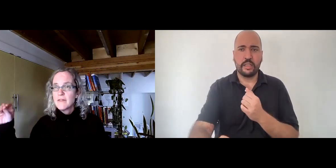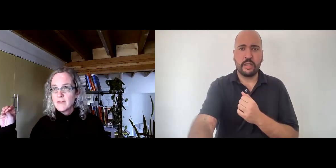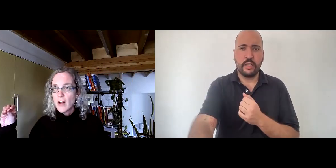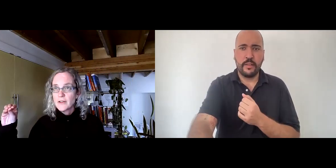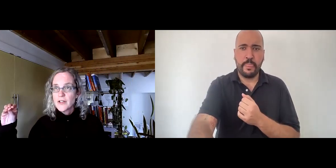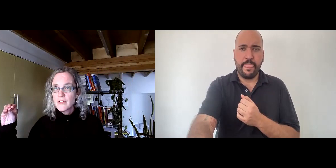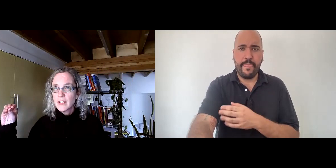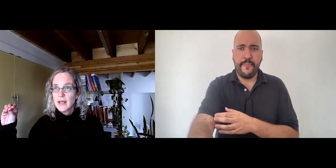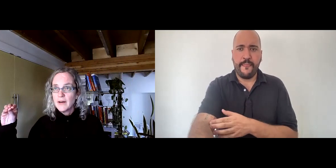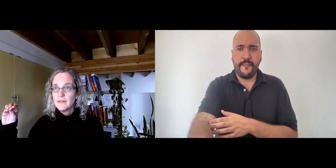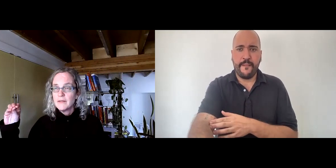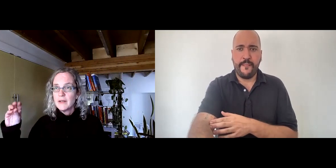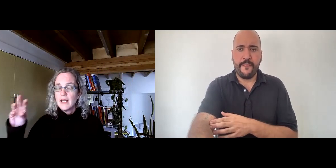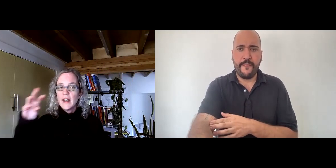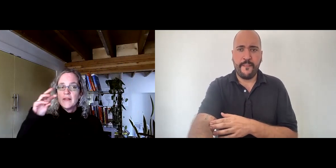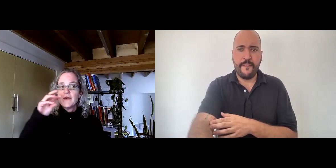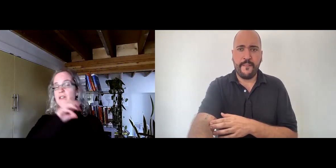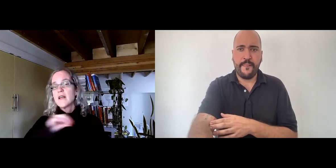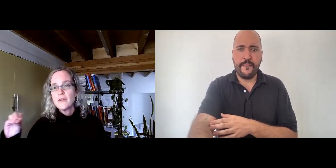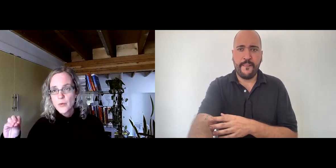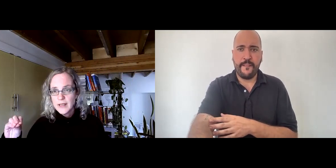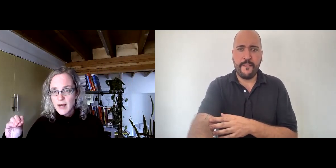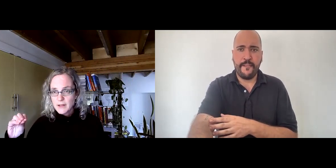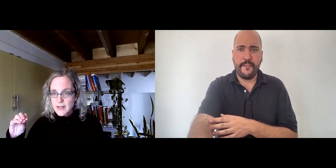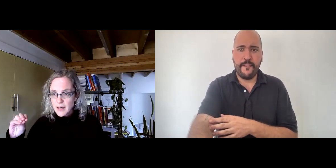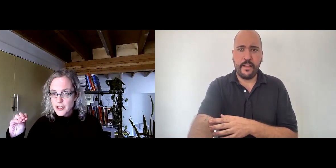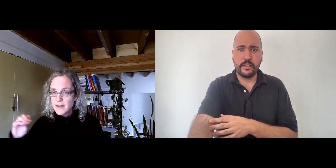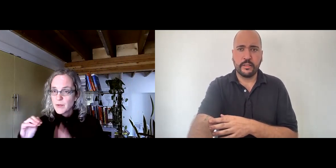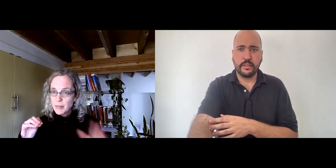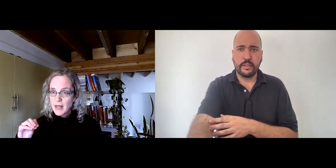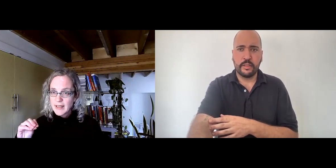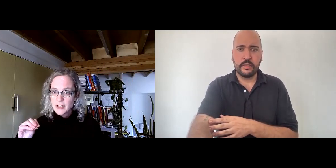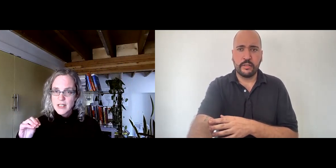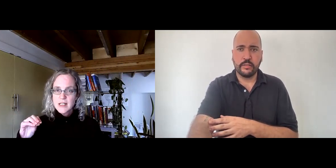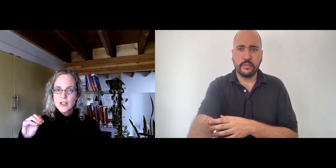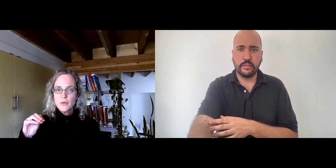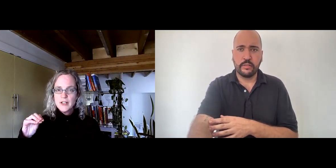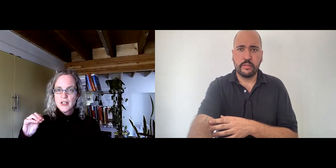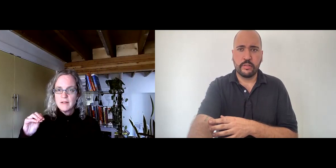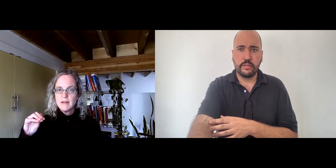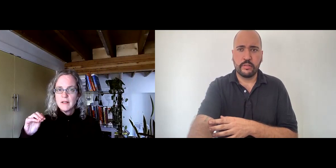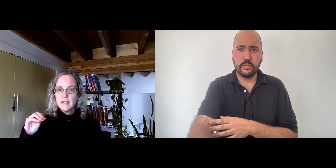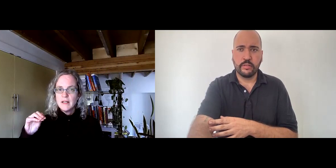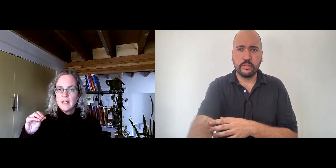And then there's this other $20 deduction that would apply in Chen's situation.